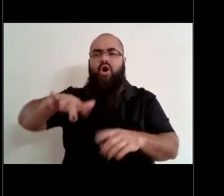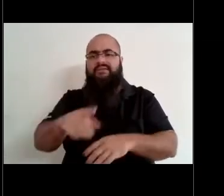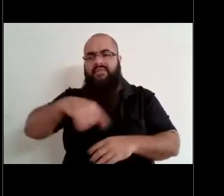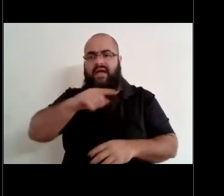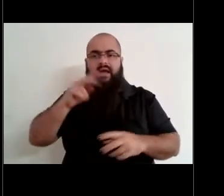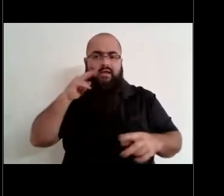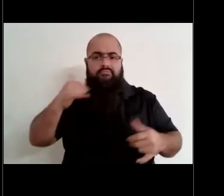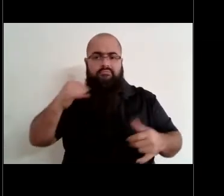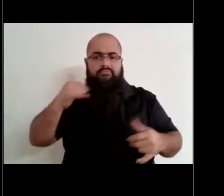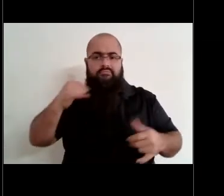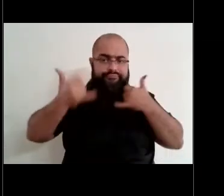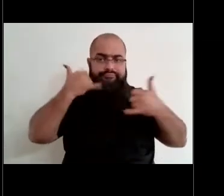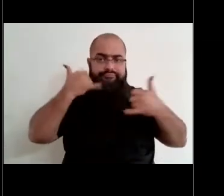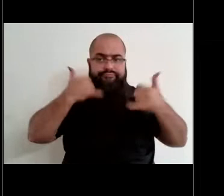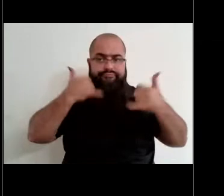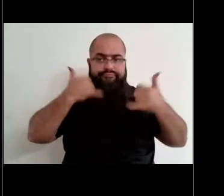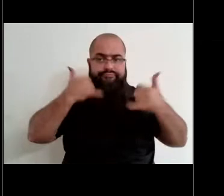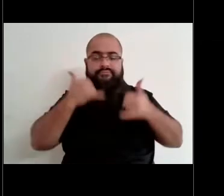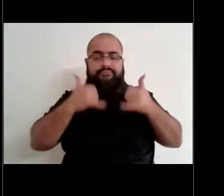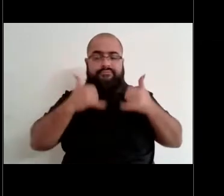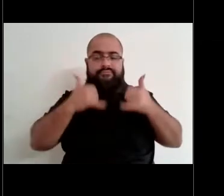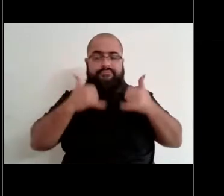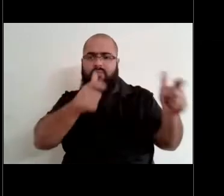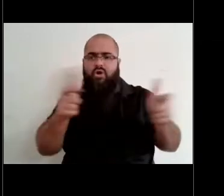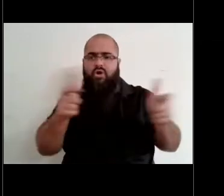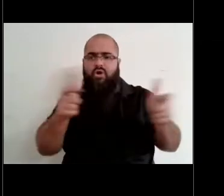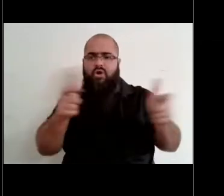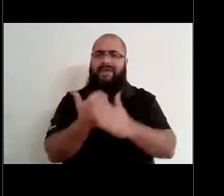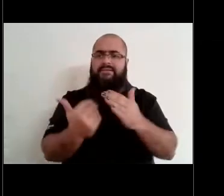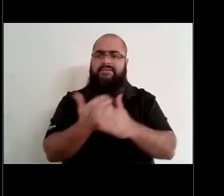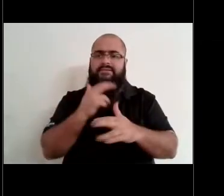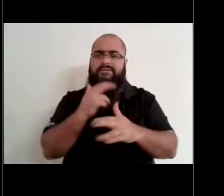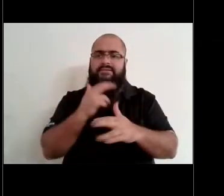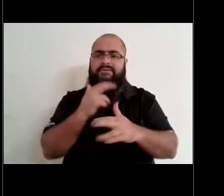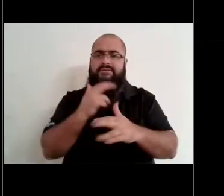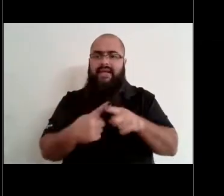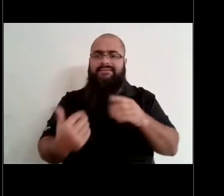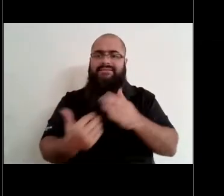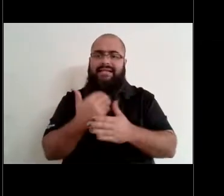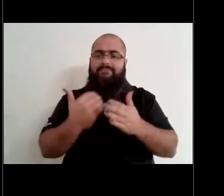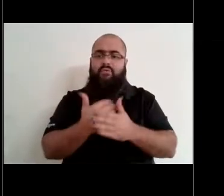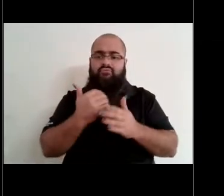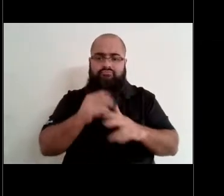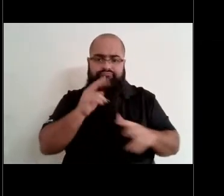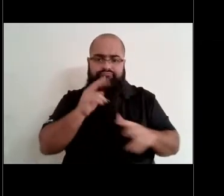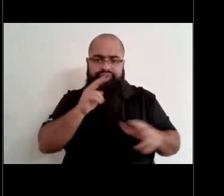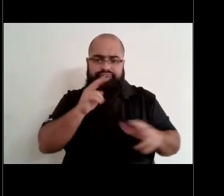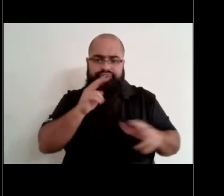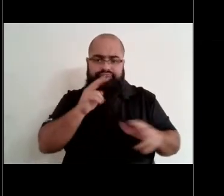There may be another reason for that. It might be not as sinister as it comes across.